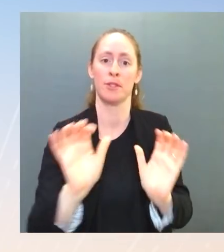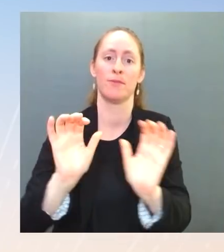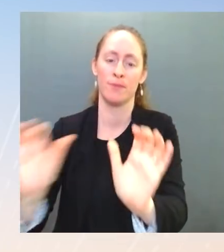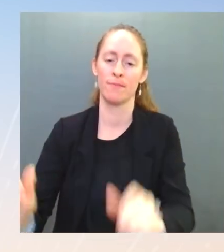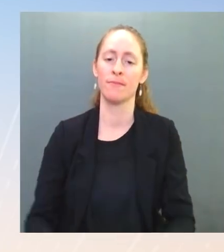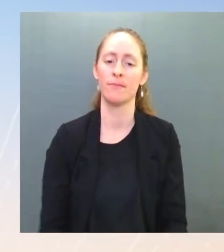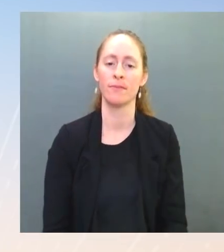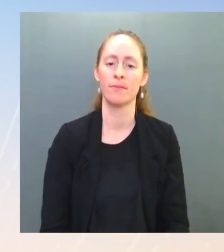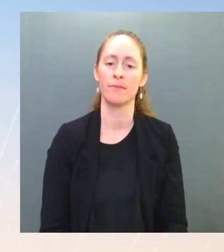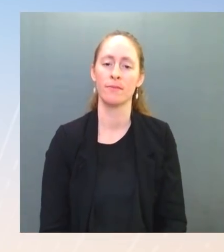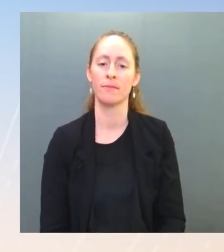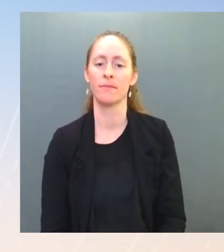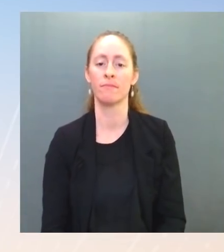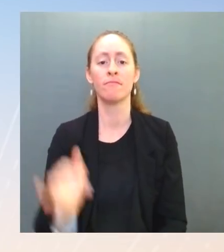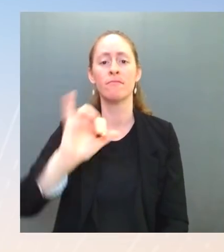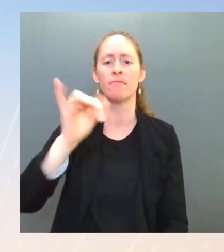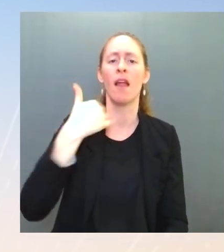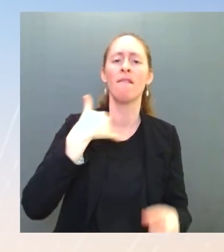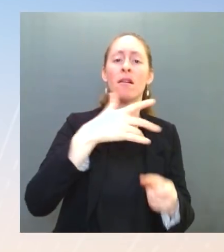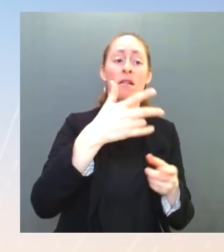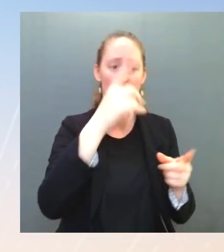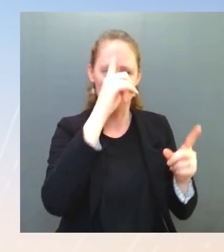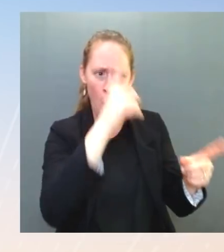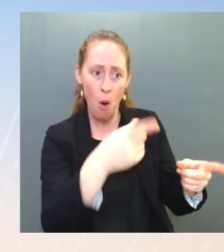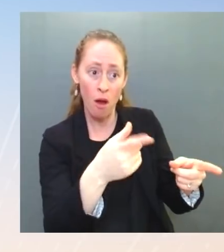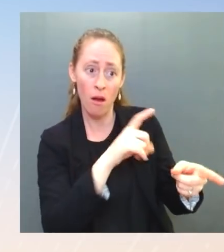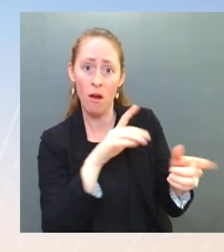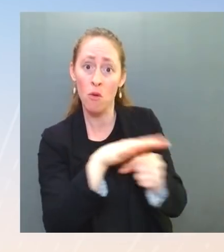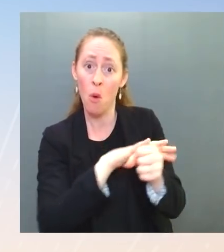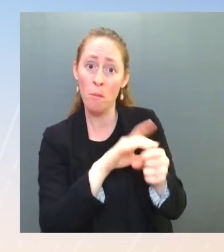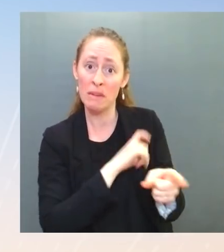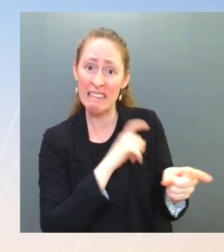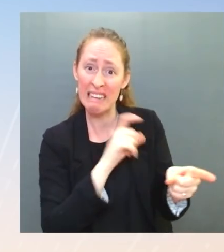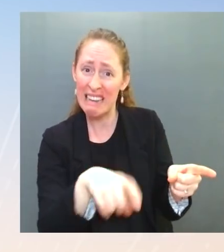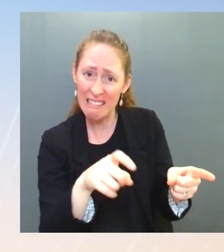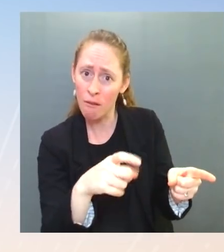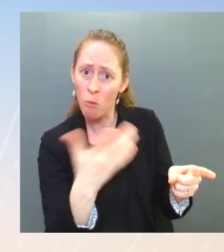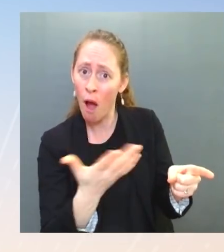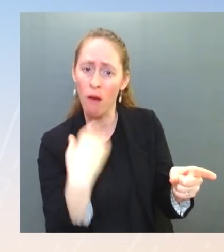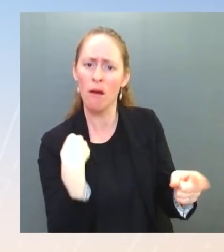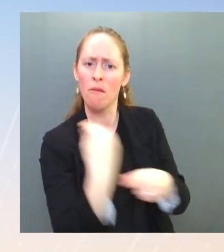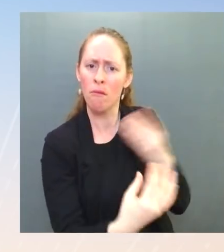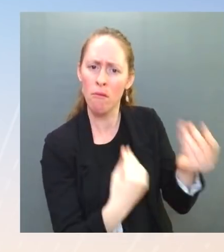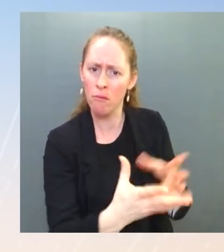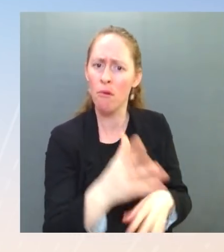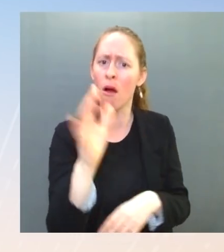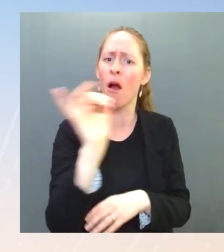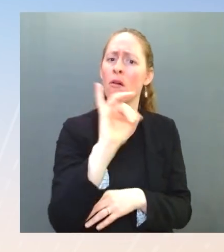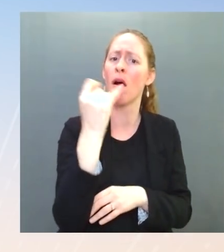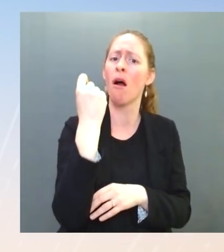gun reforms measures, as the President is doing today, to help address some of the rising impacts like ghost guns. The Press: Your assessment then.